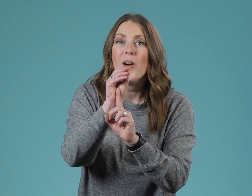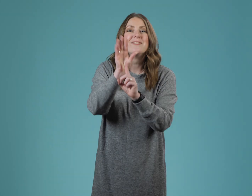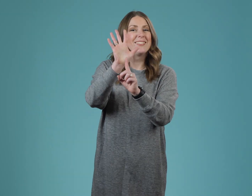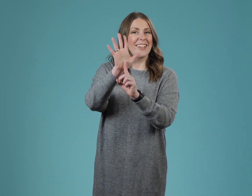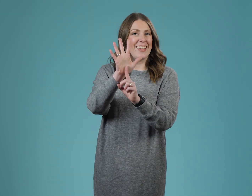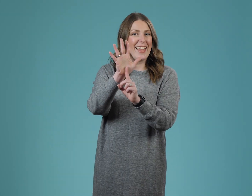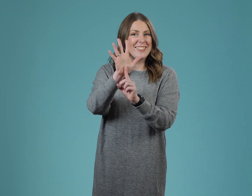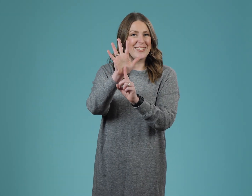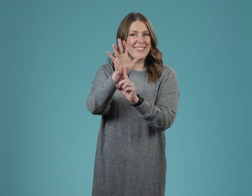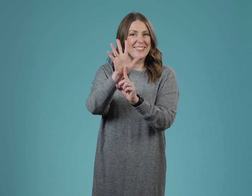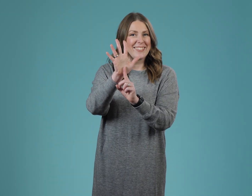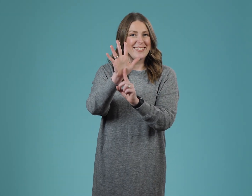'candle.'